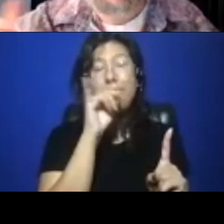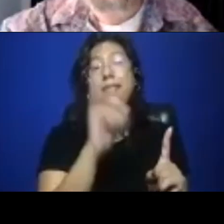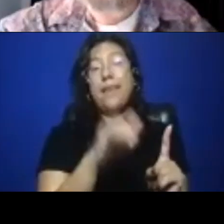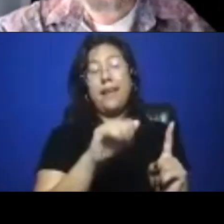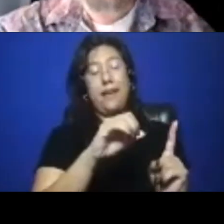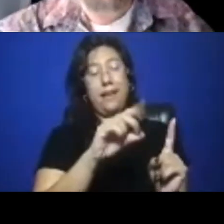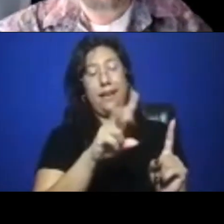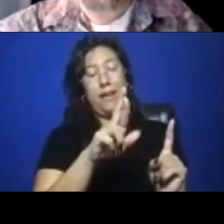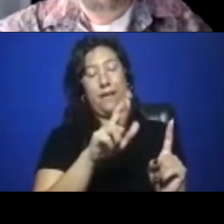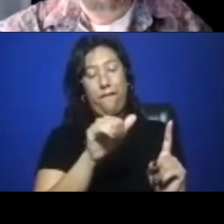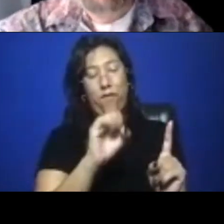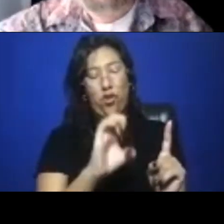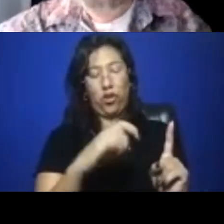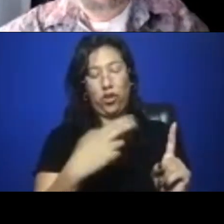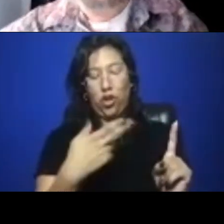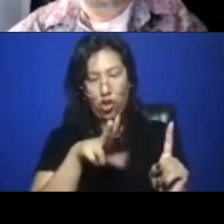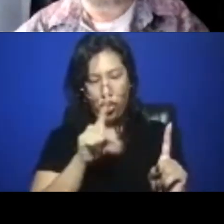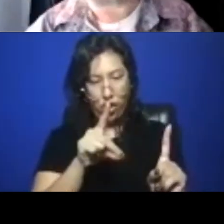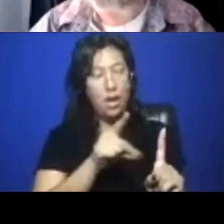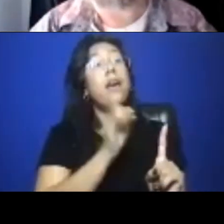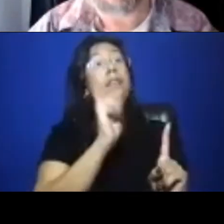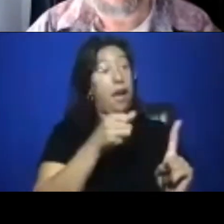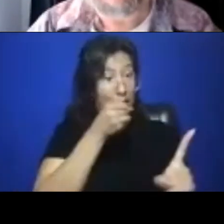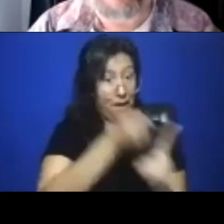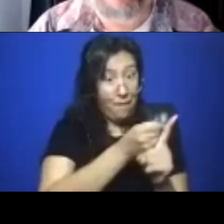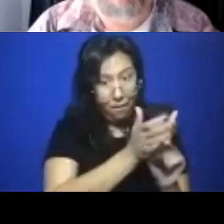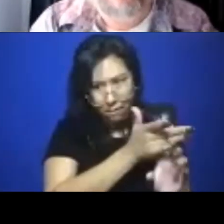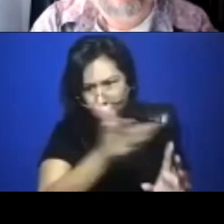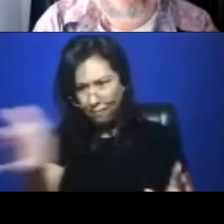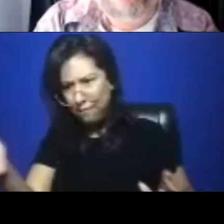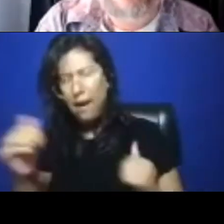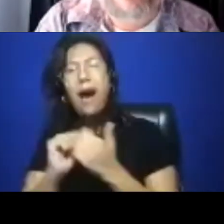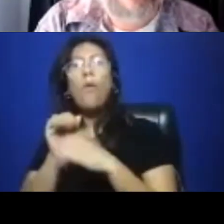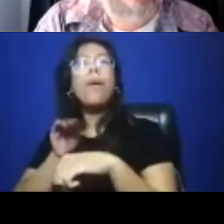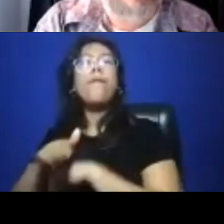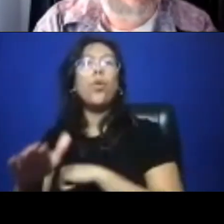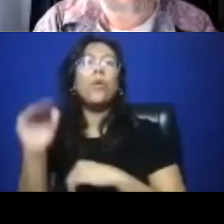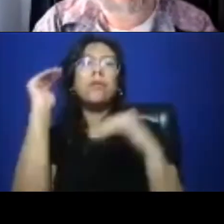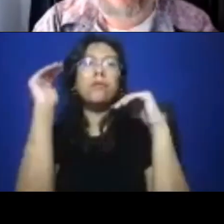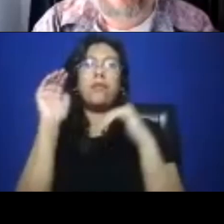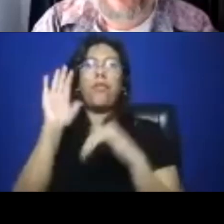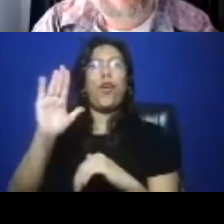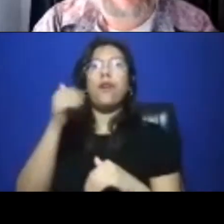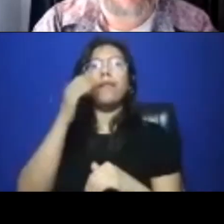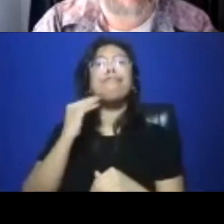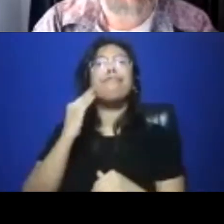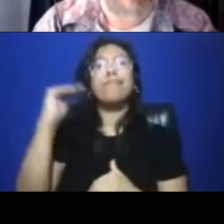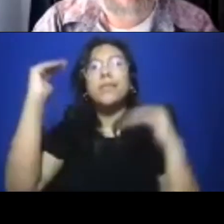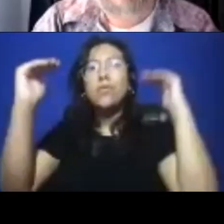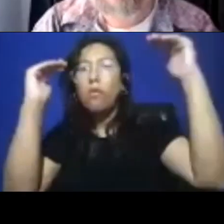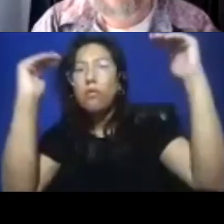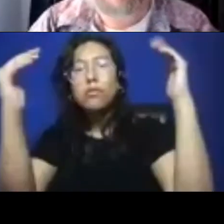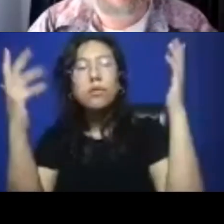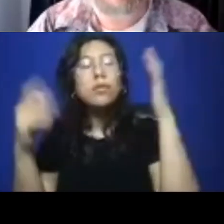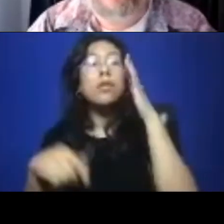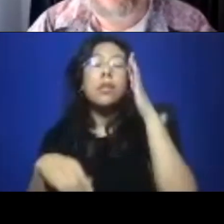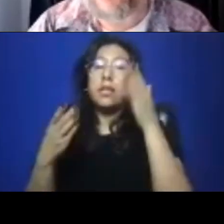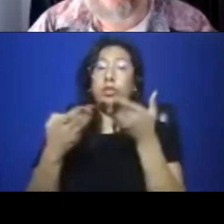And then what is their impact later in life. So when we look at the general population, about 60%,